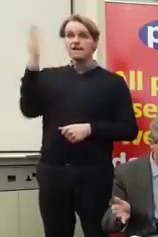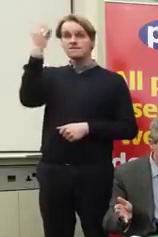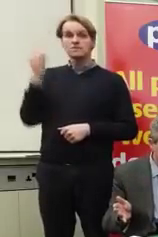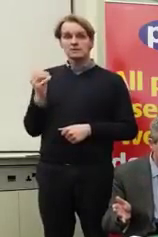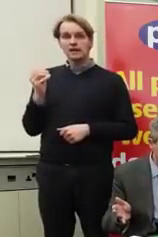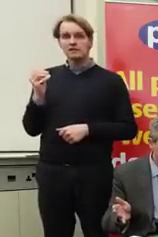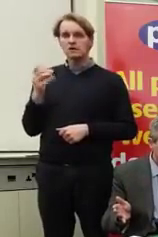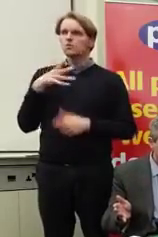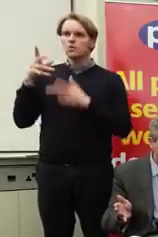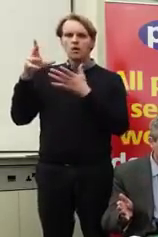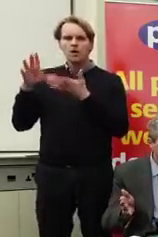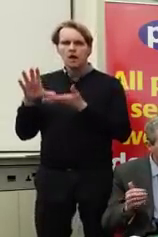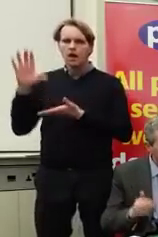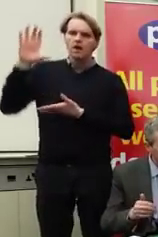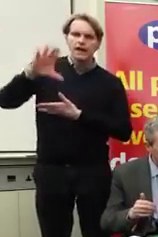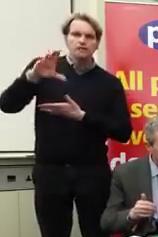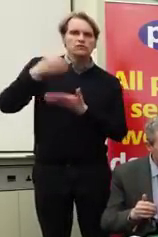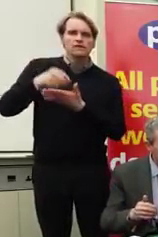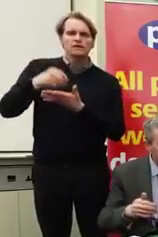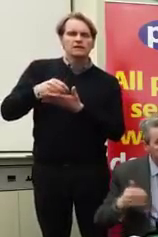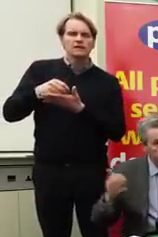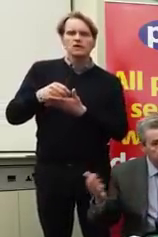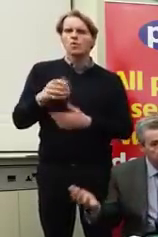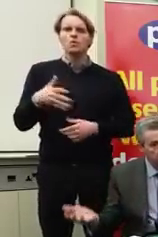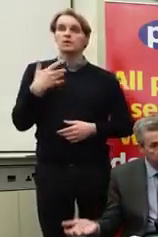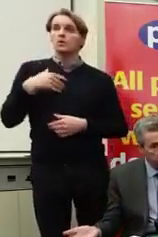public sector because what we're not interested in is a 5% pay rise on the